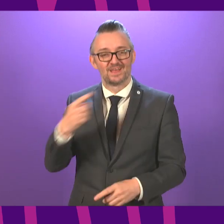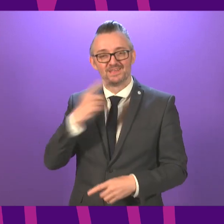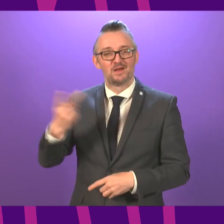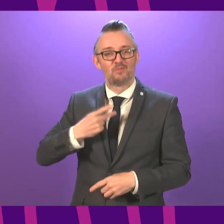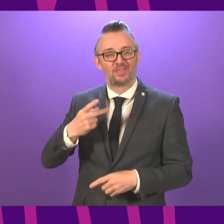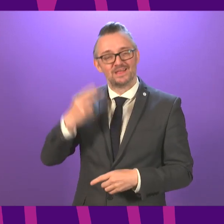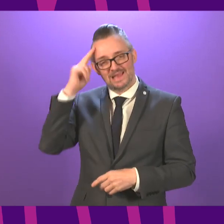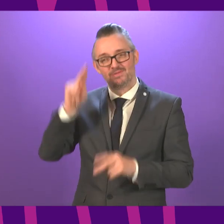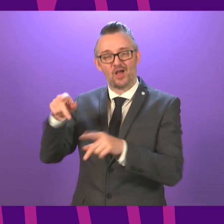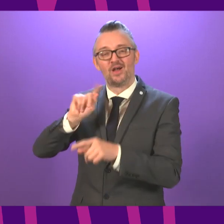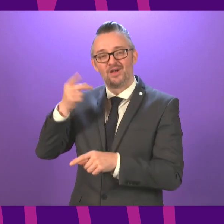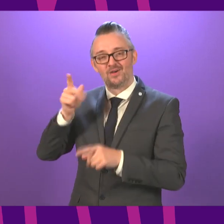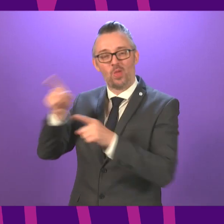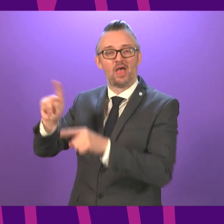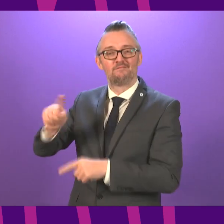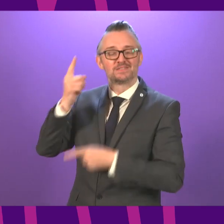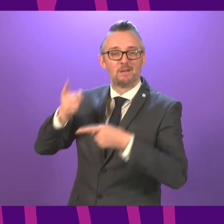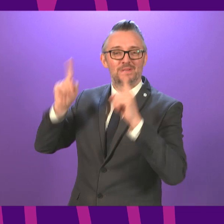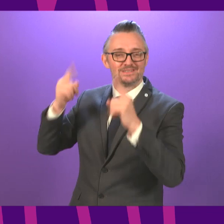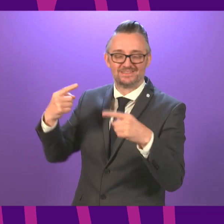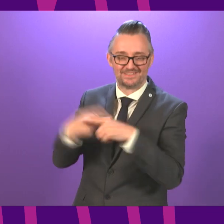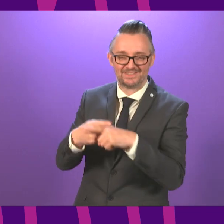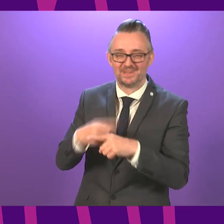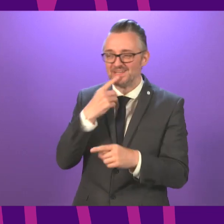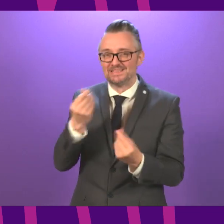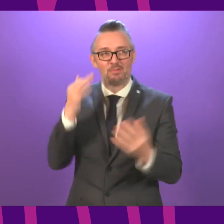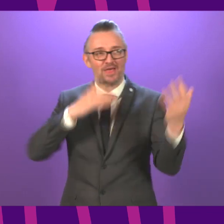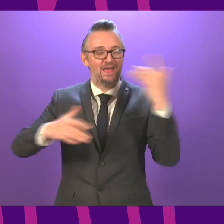Maybe there is something in the air today that is misleading us both.